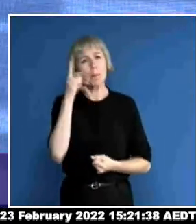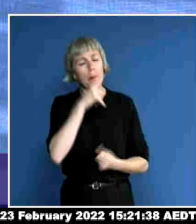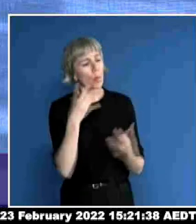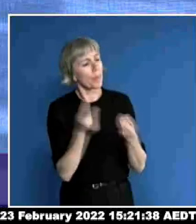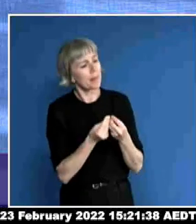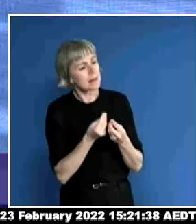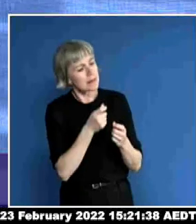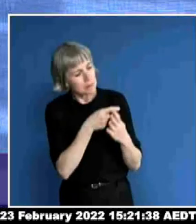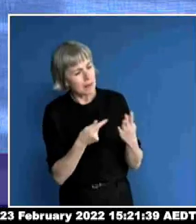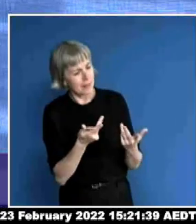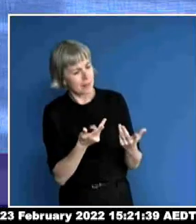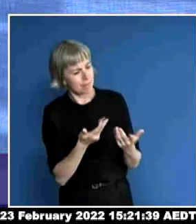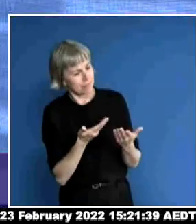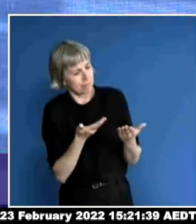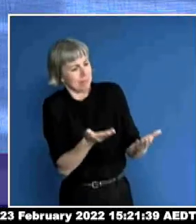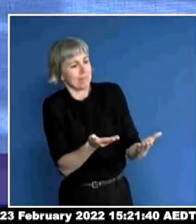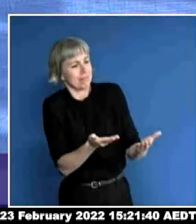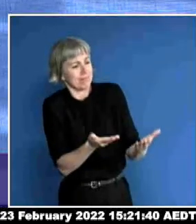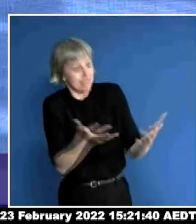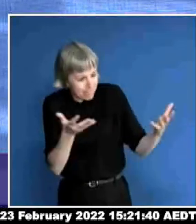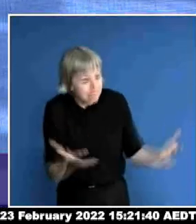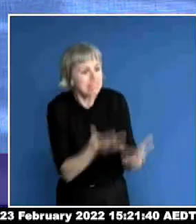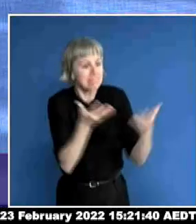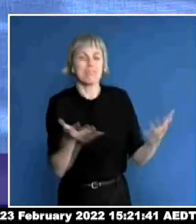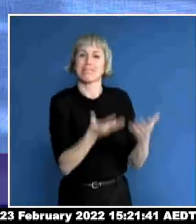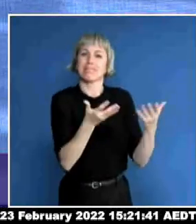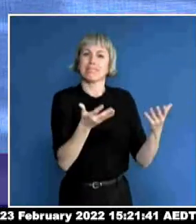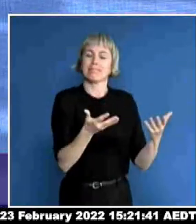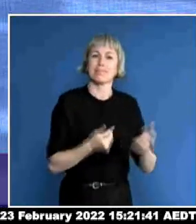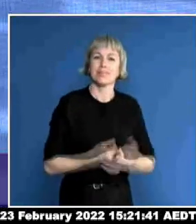disability show how amazing they can be.